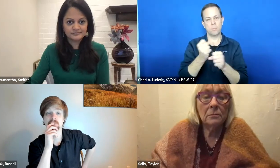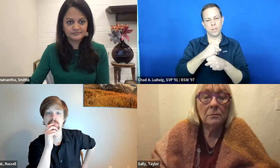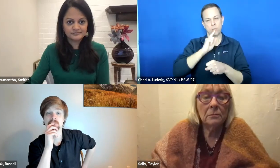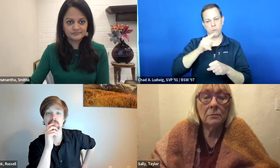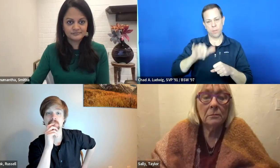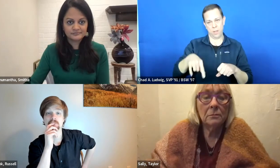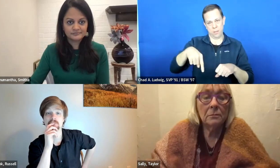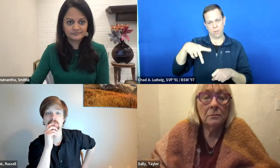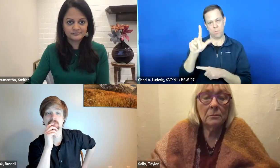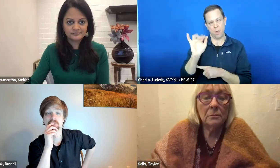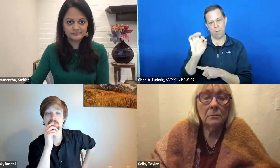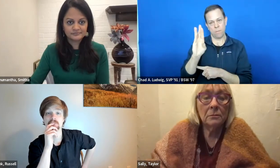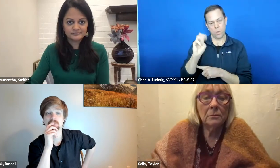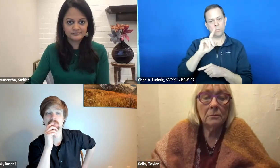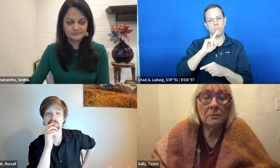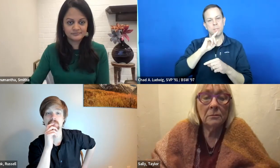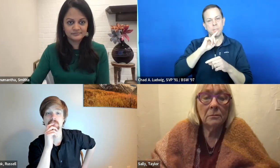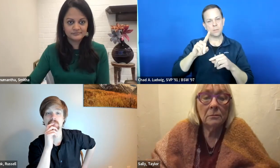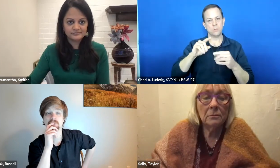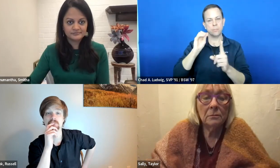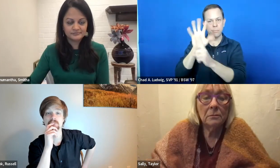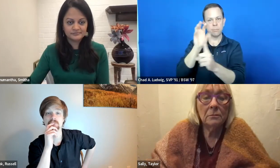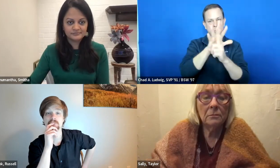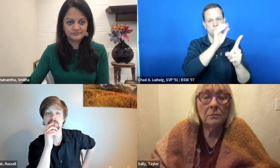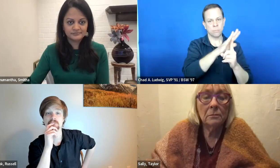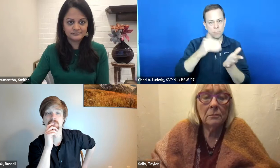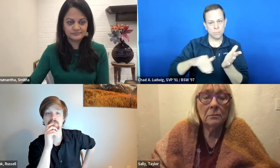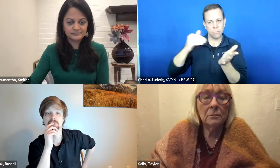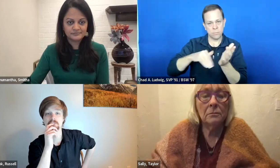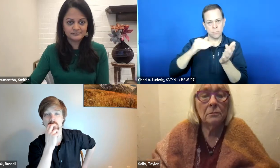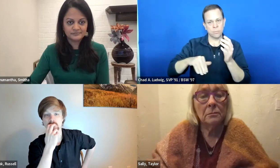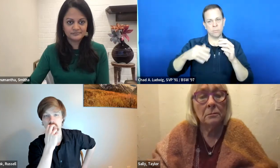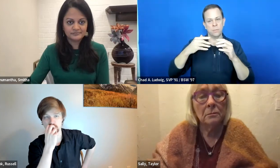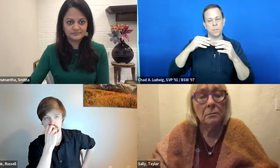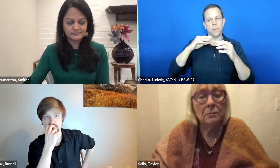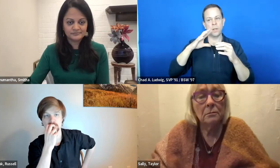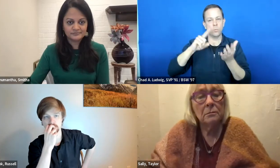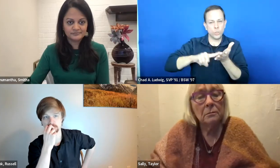I think what we need most is to make sure that there's a platform and that we're able to have exposure